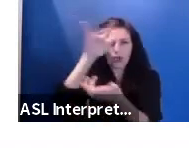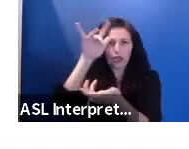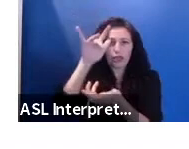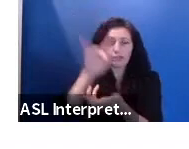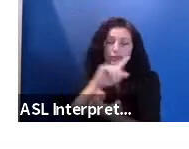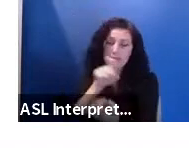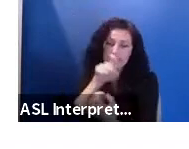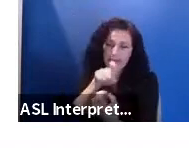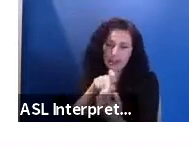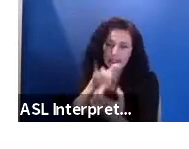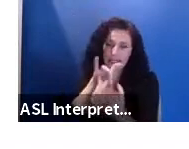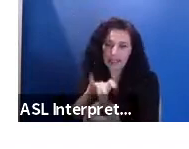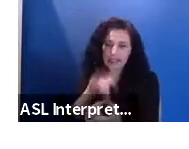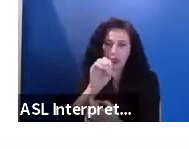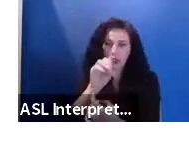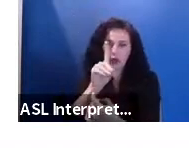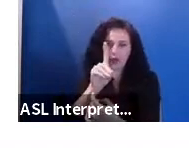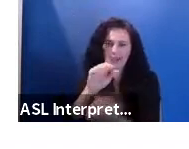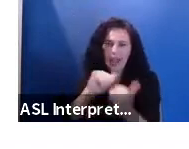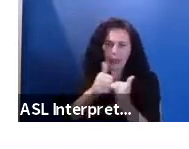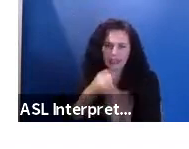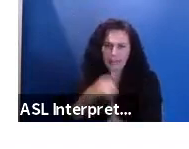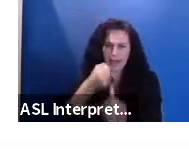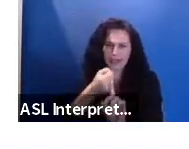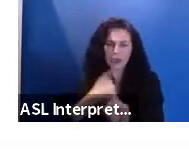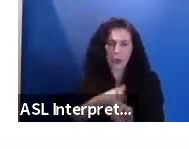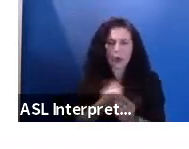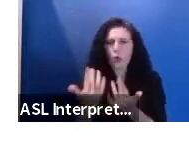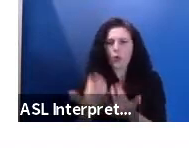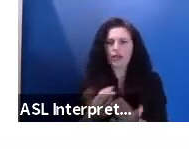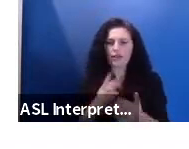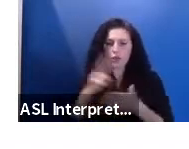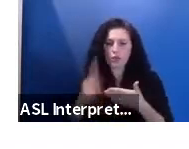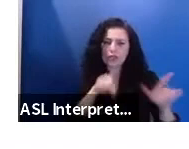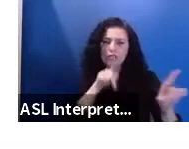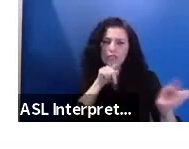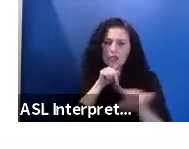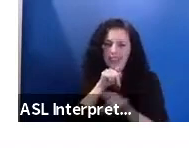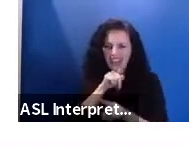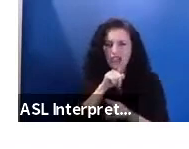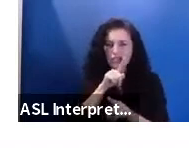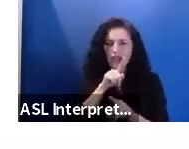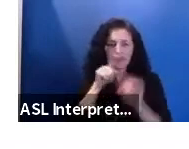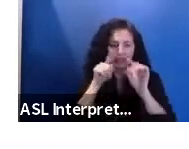And so we are eagerly awaiting the results of those studies to inform for the protocols as it relates to work and smoke.